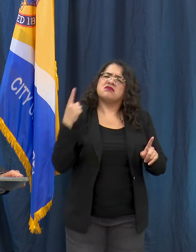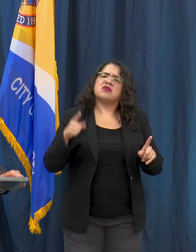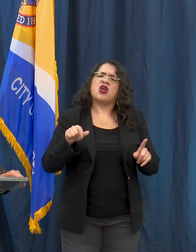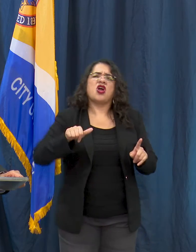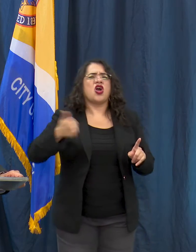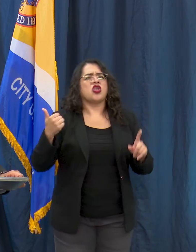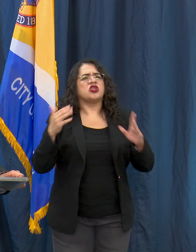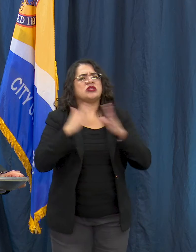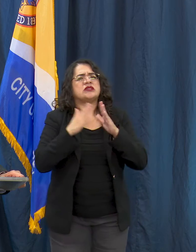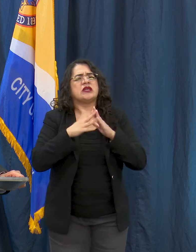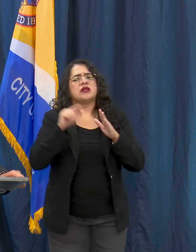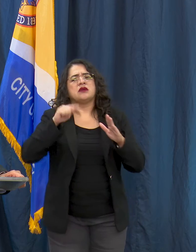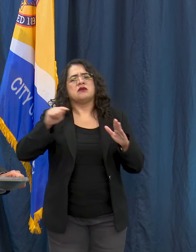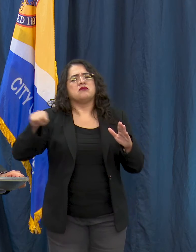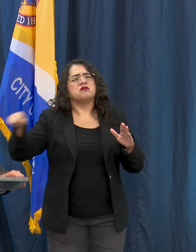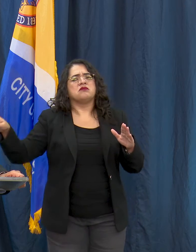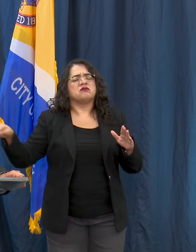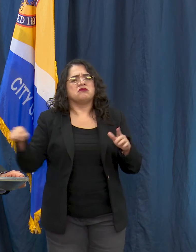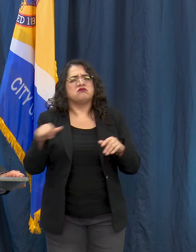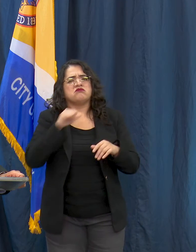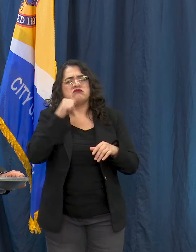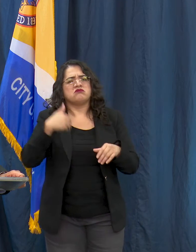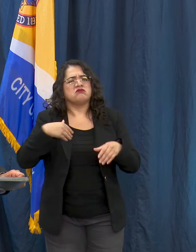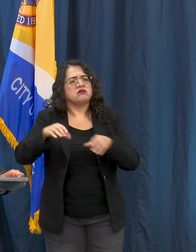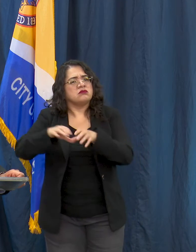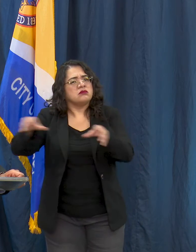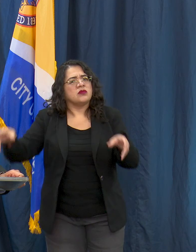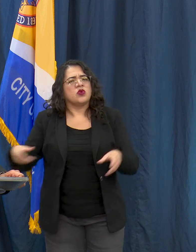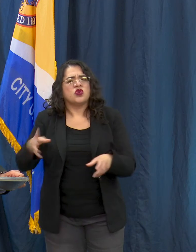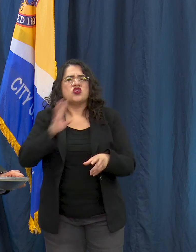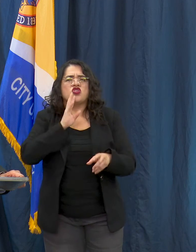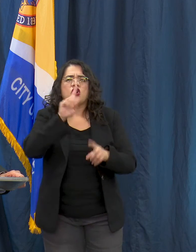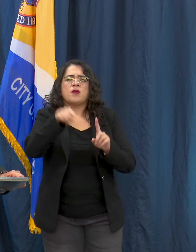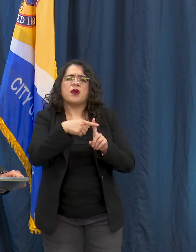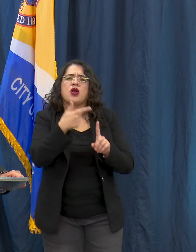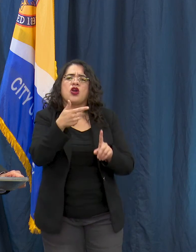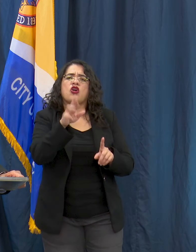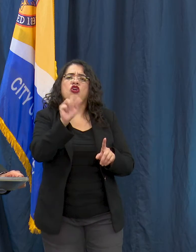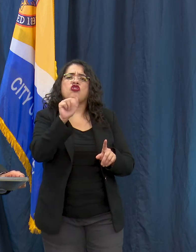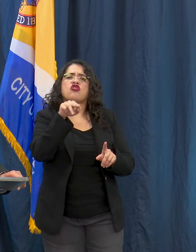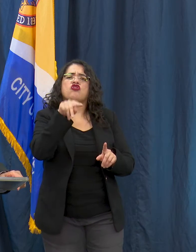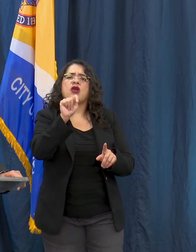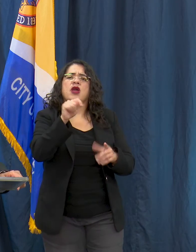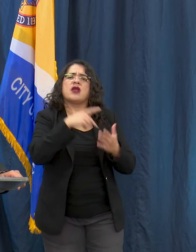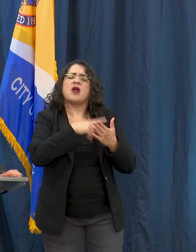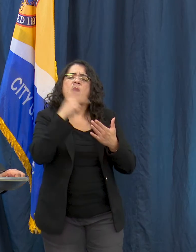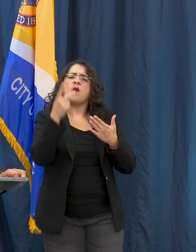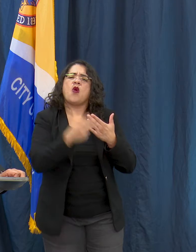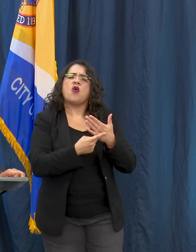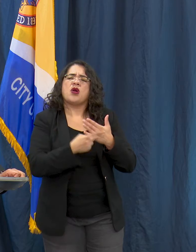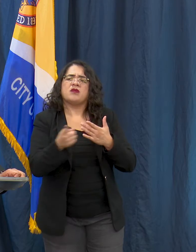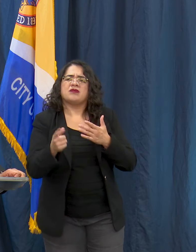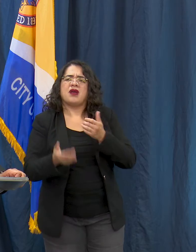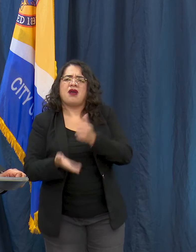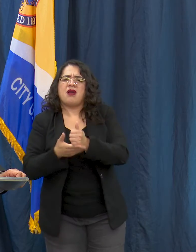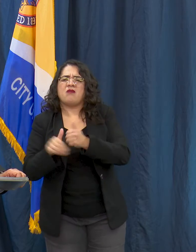mentioned some of the grant program that's going to be going to help all businesses but i'm just wondering what went into